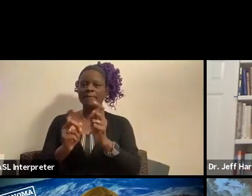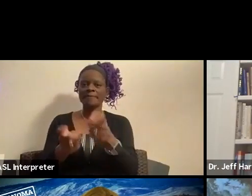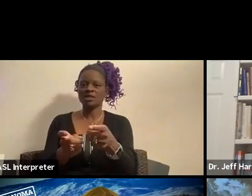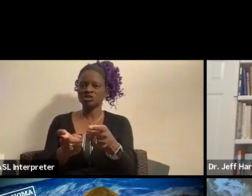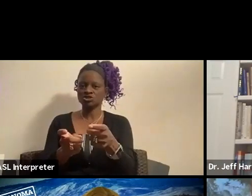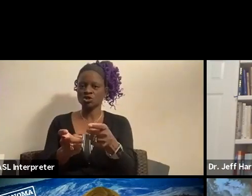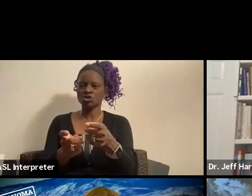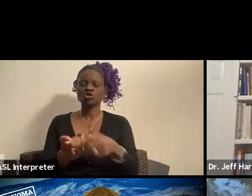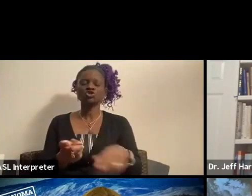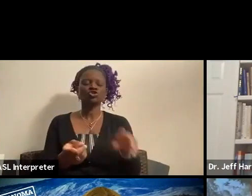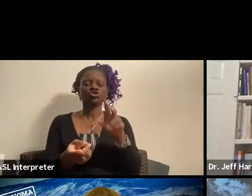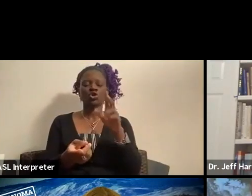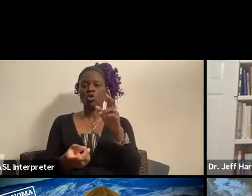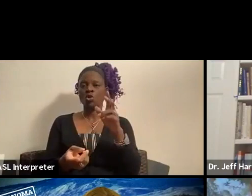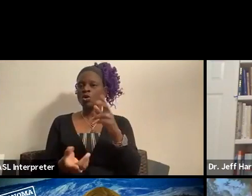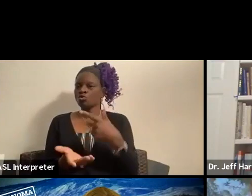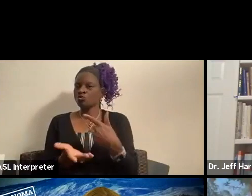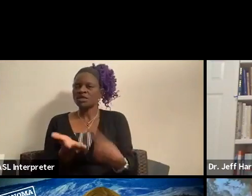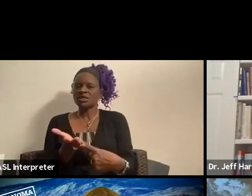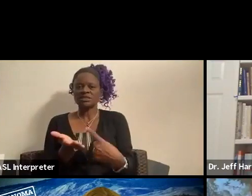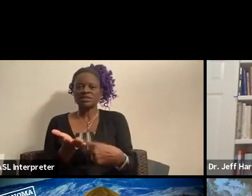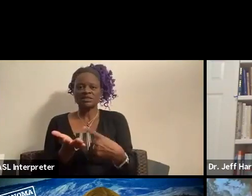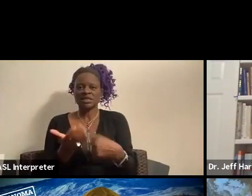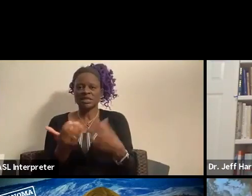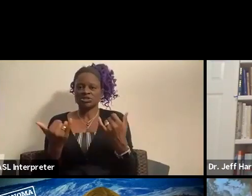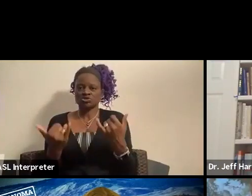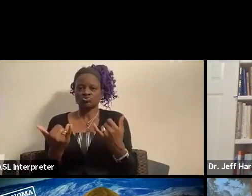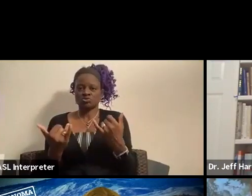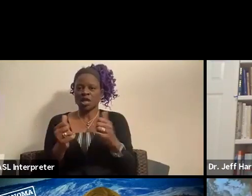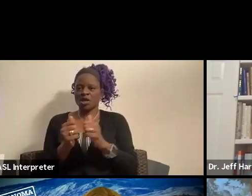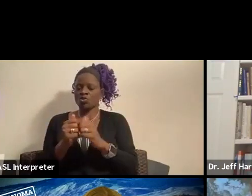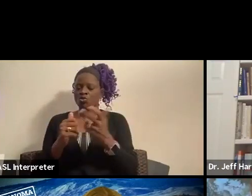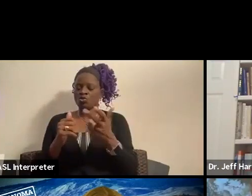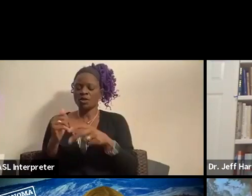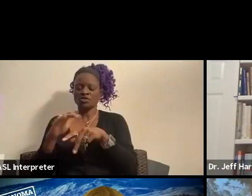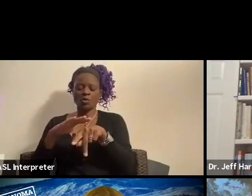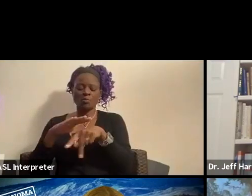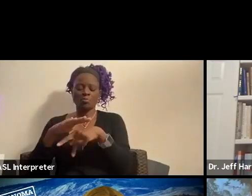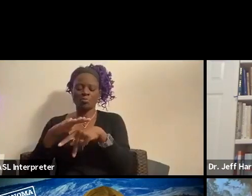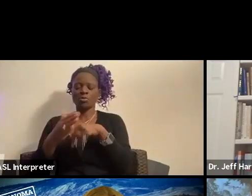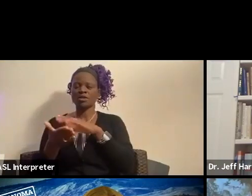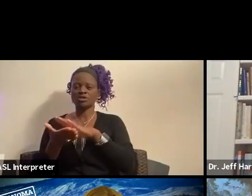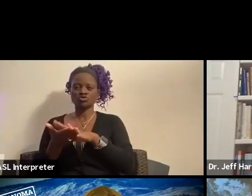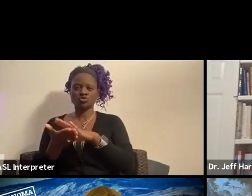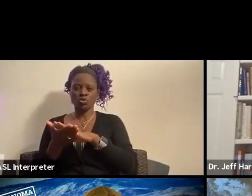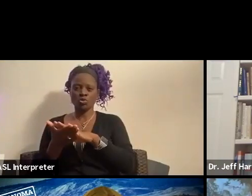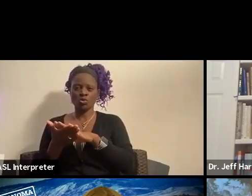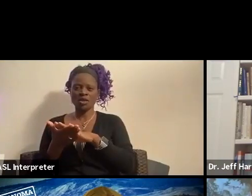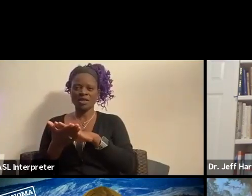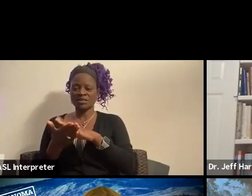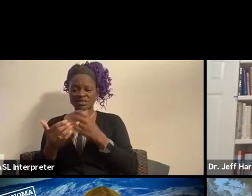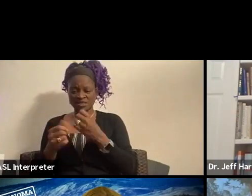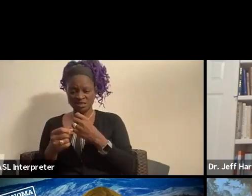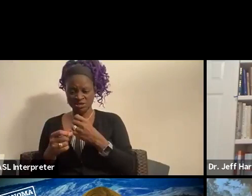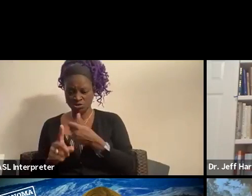discussion about that today with preschooler's self testing. But anyway, it will be an interesting attempt.